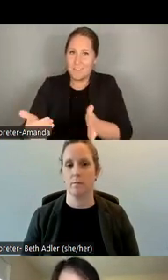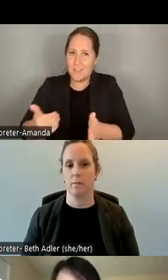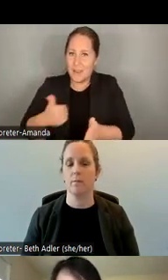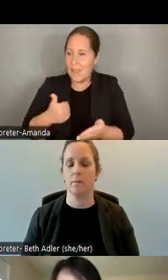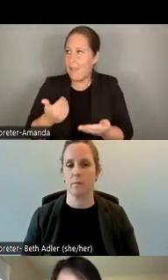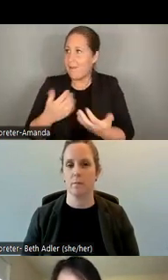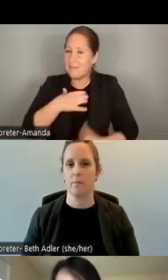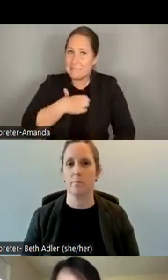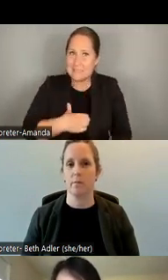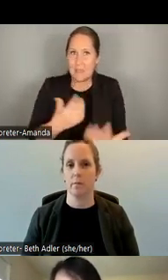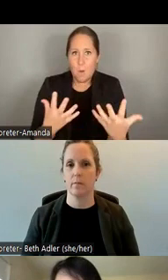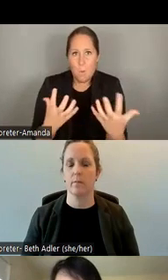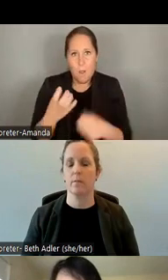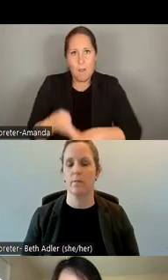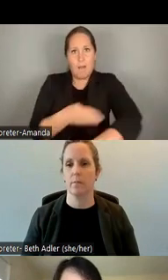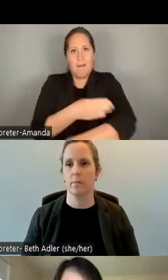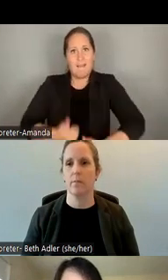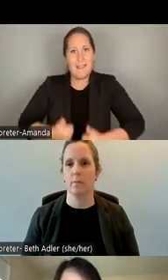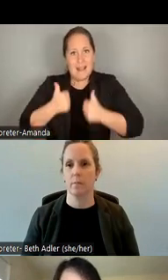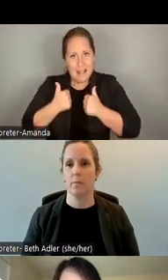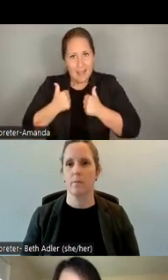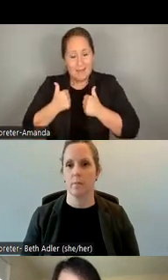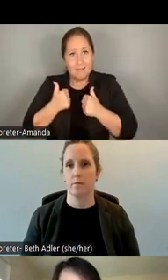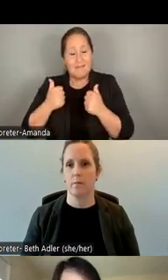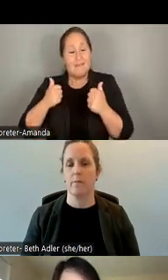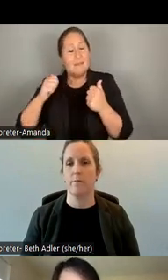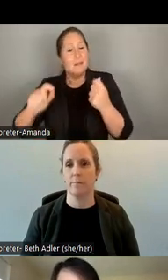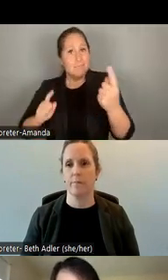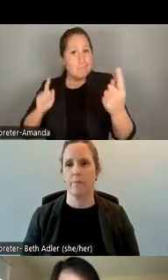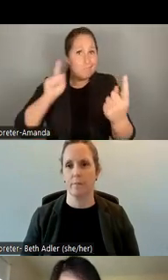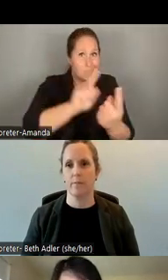desire to better her life that she sought care just three days later this woman is absolutely